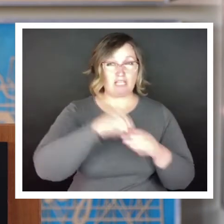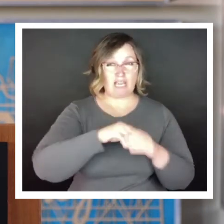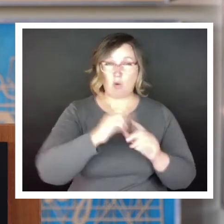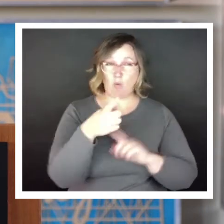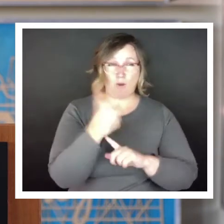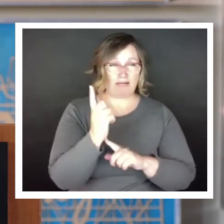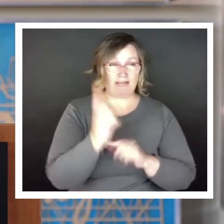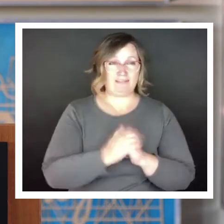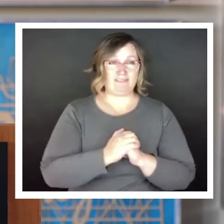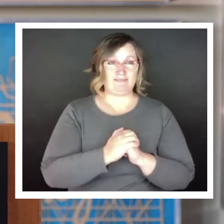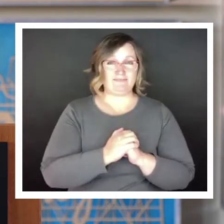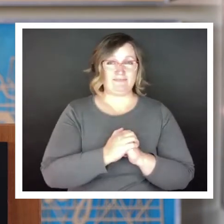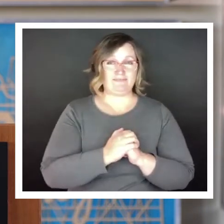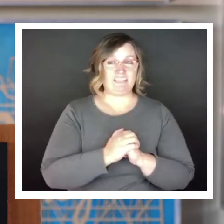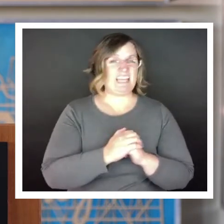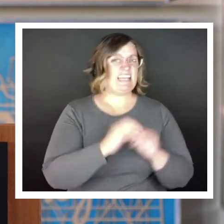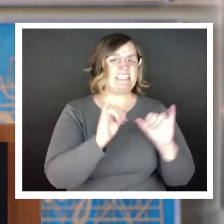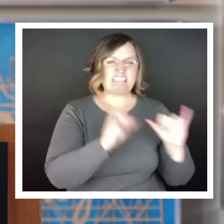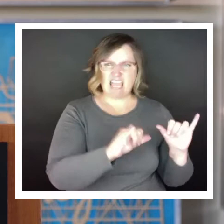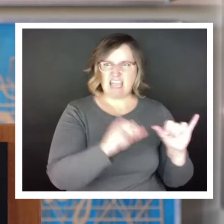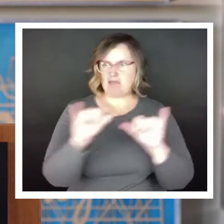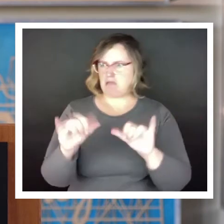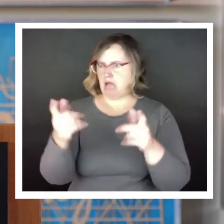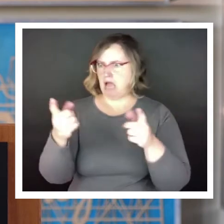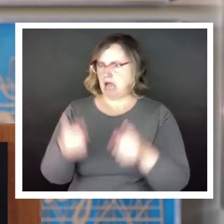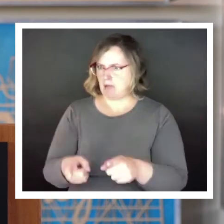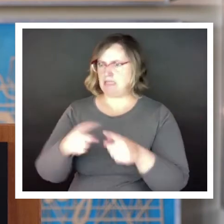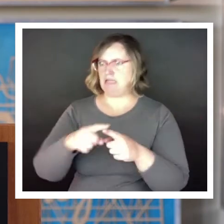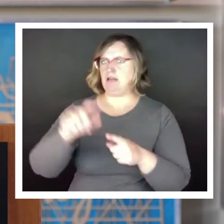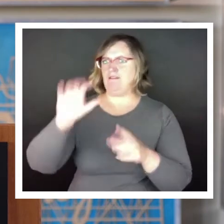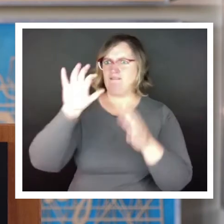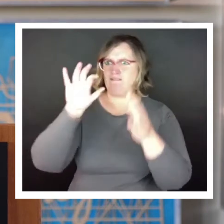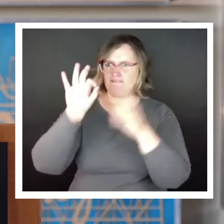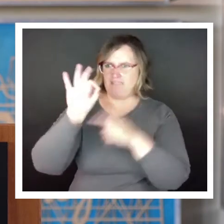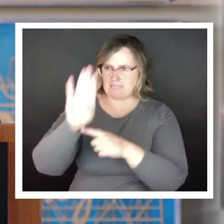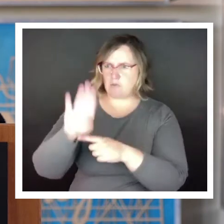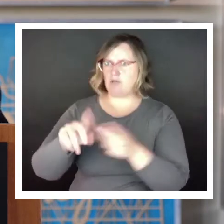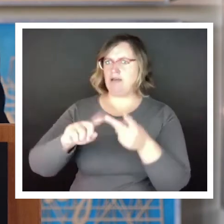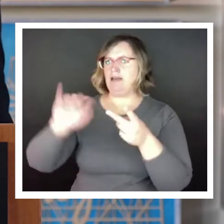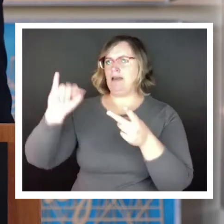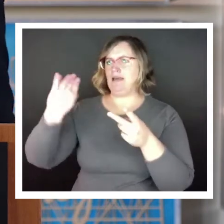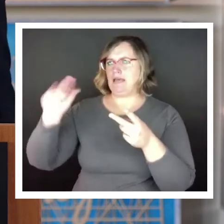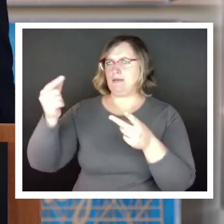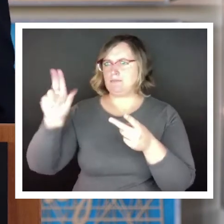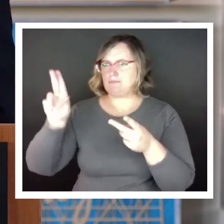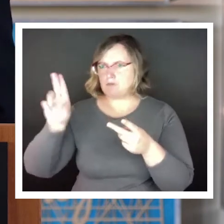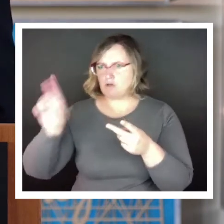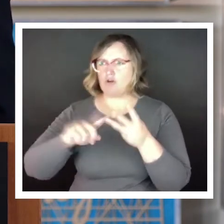The same thing was happening on Facebook, Imgur, Instagram, Reddit, and in less than two days my Twitter account